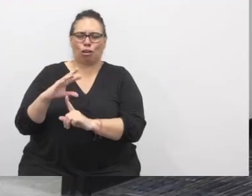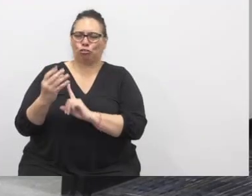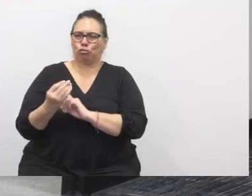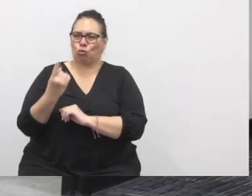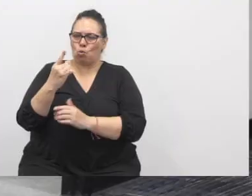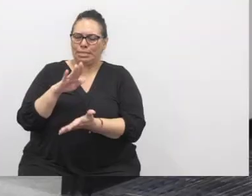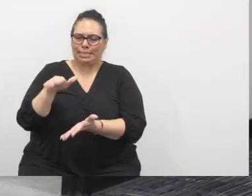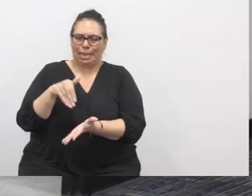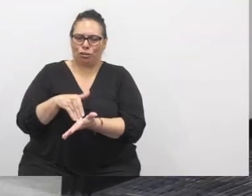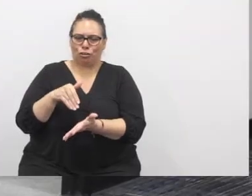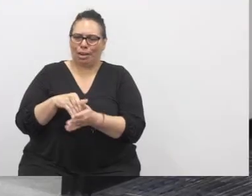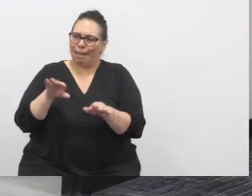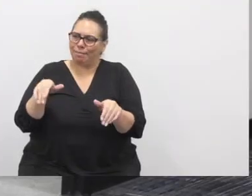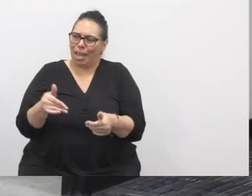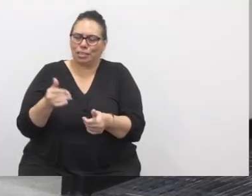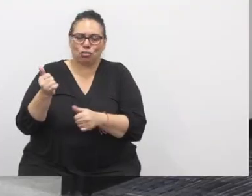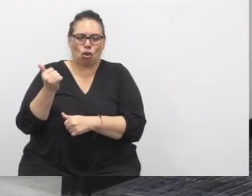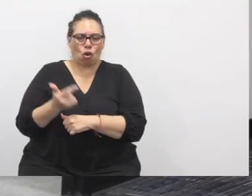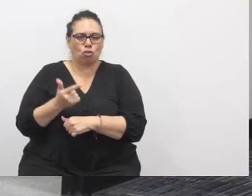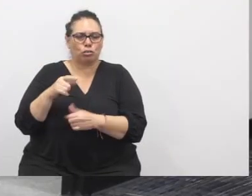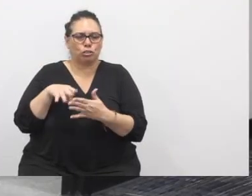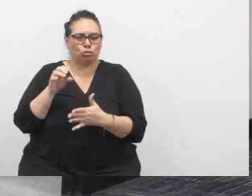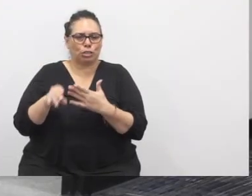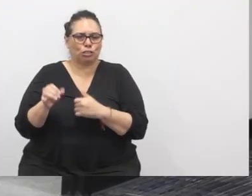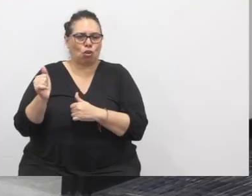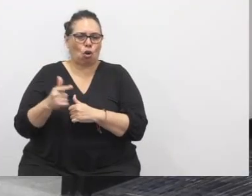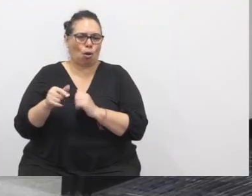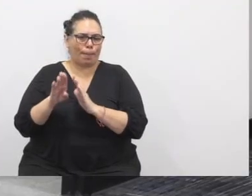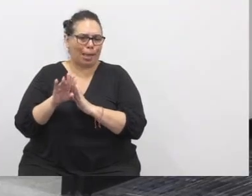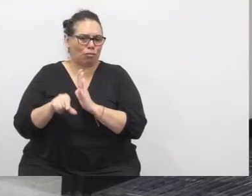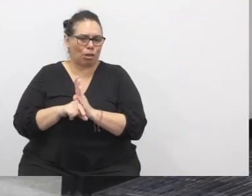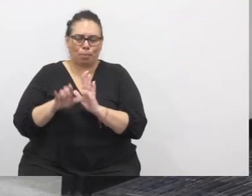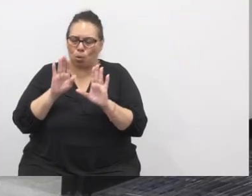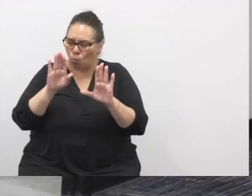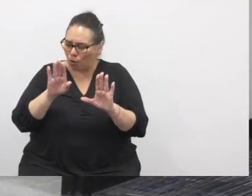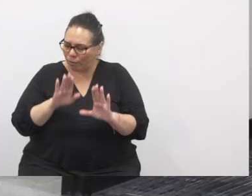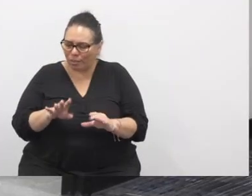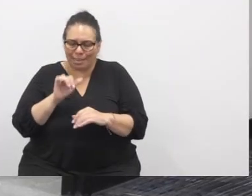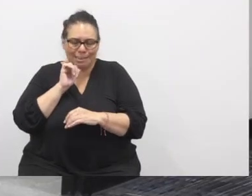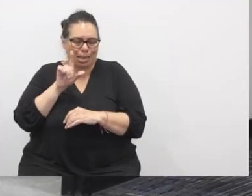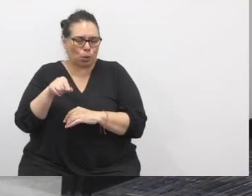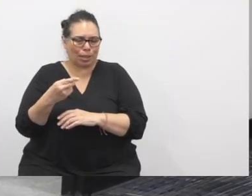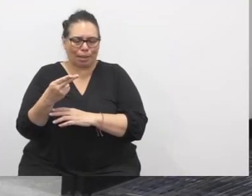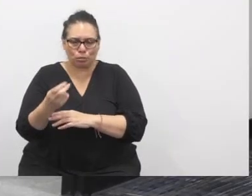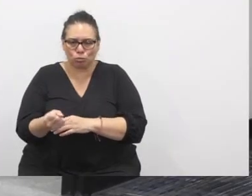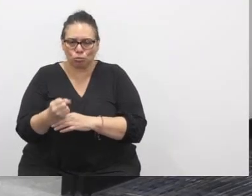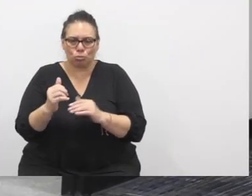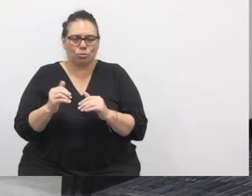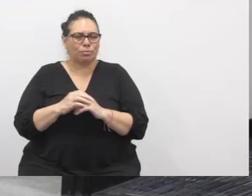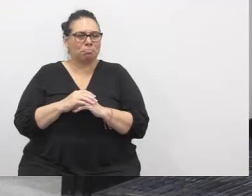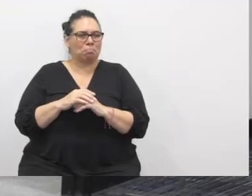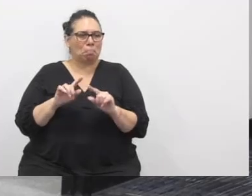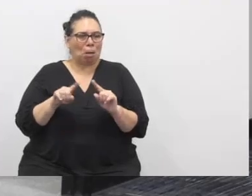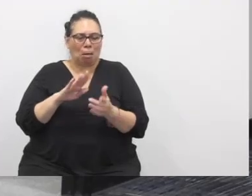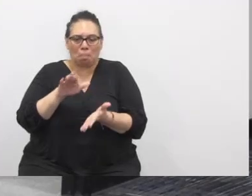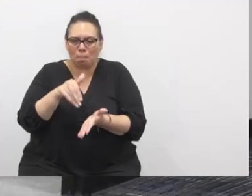you know, invites every student from all backgrounds would be just a wonderful thing. And not only just at the high school level, but for middle schoolers and elementary students.